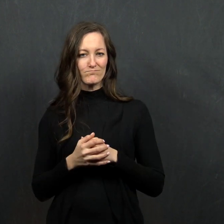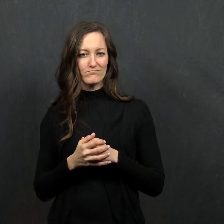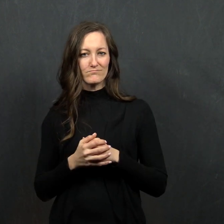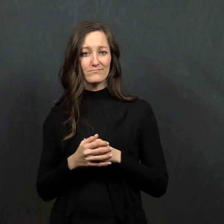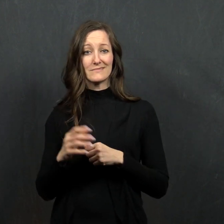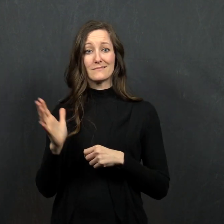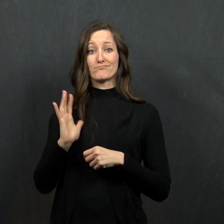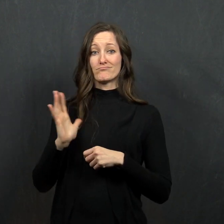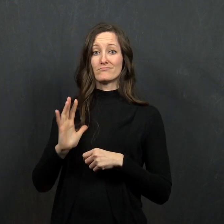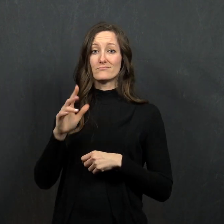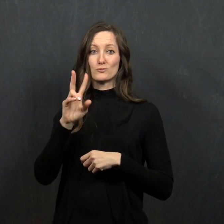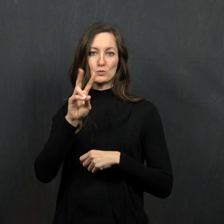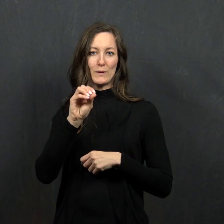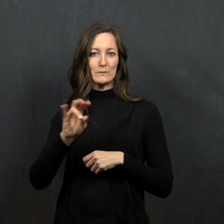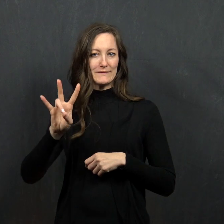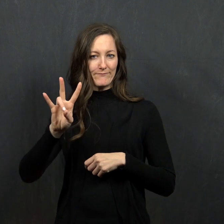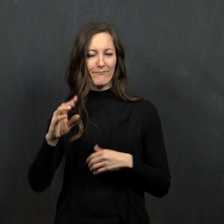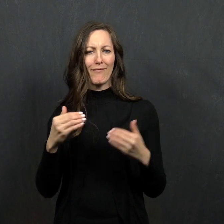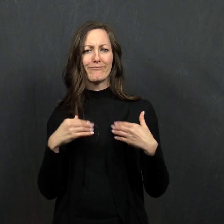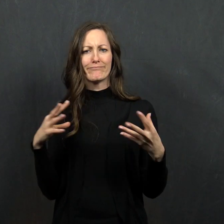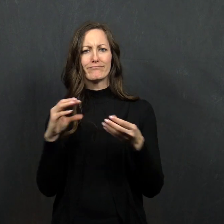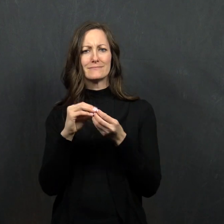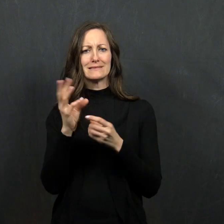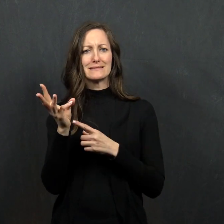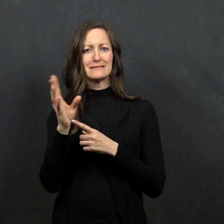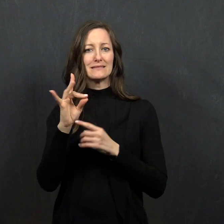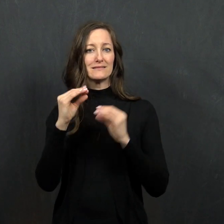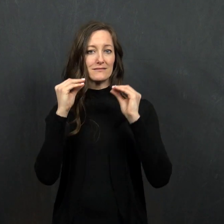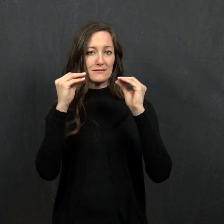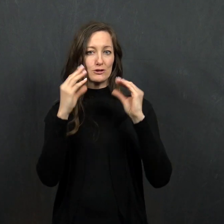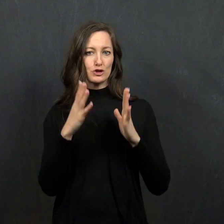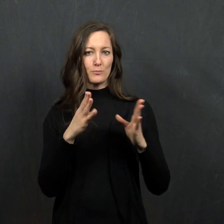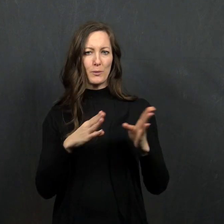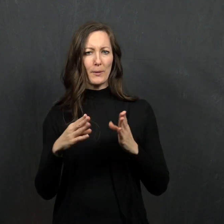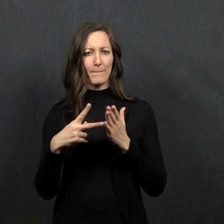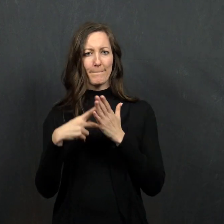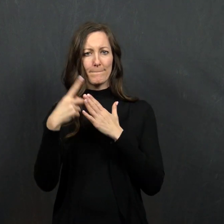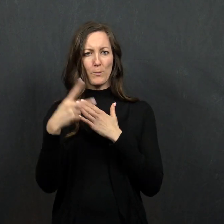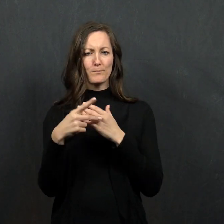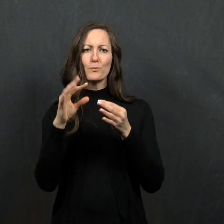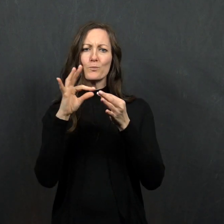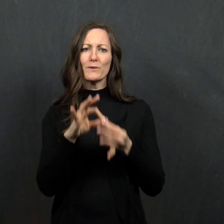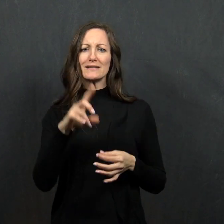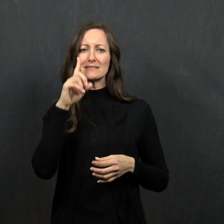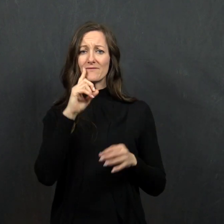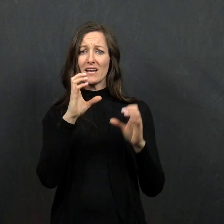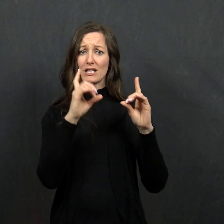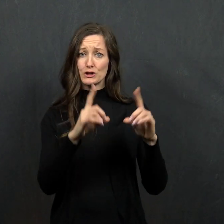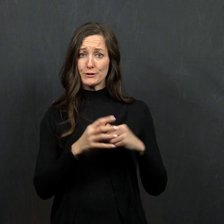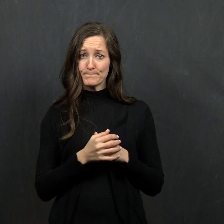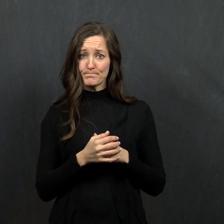In 2007, there were 68 teacher prep programs for deaf education.